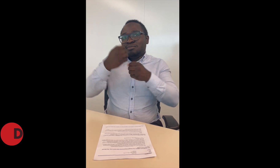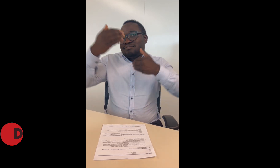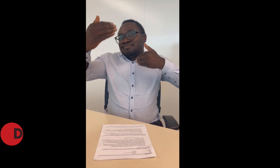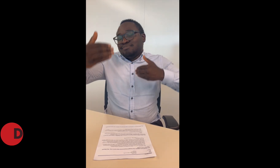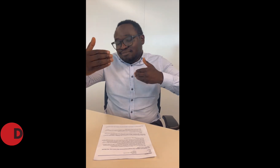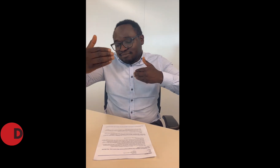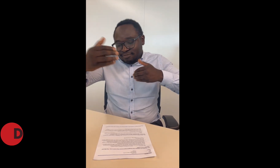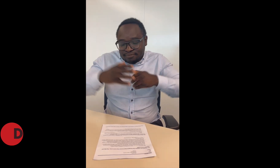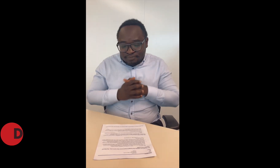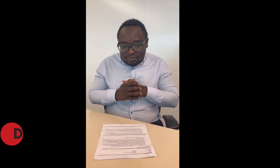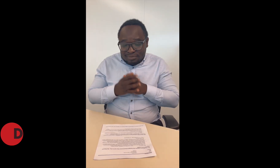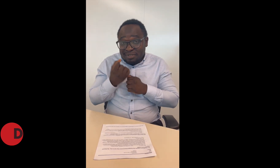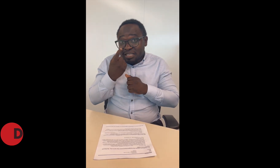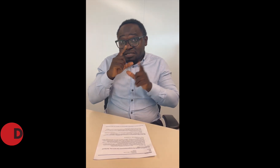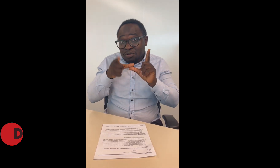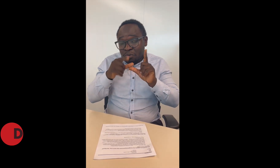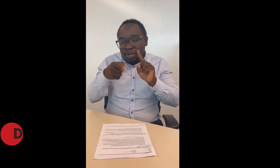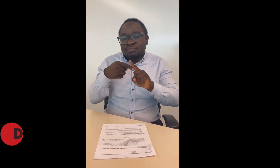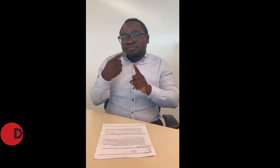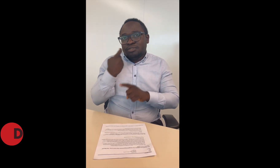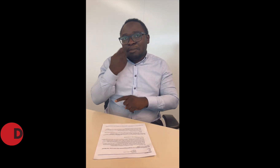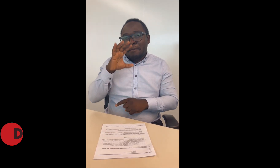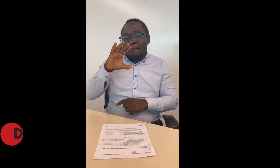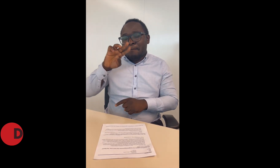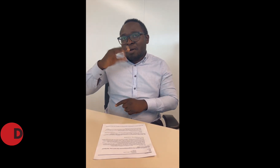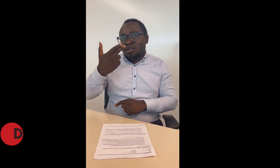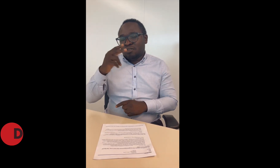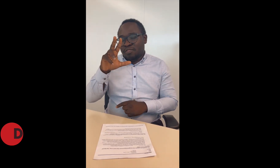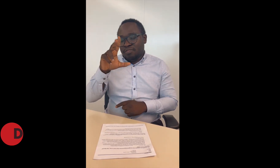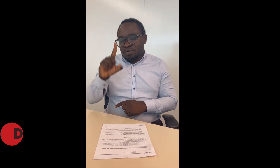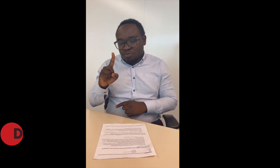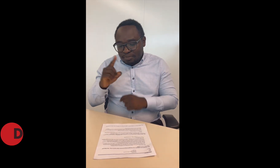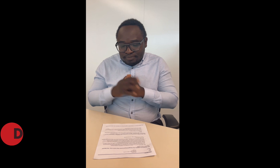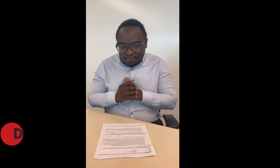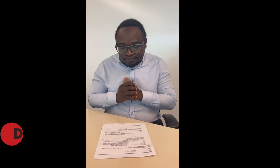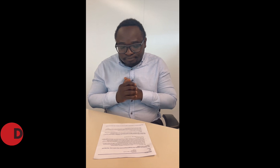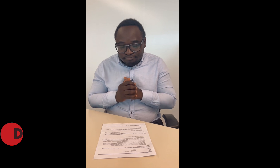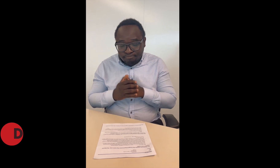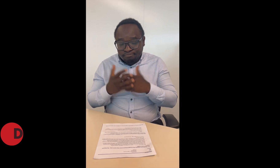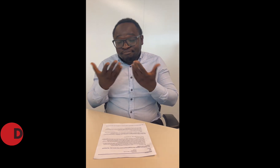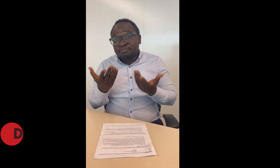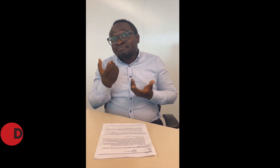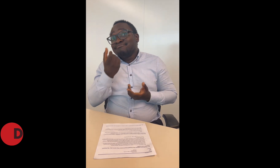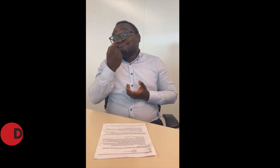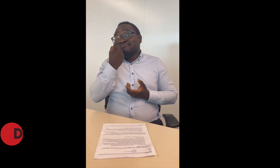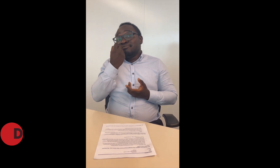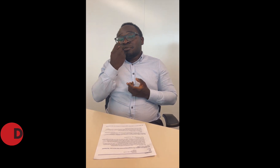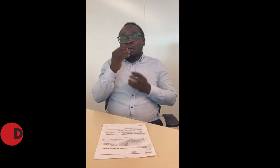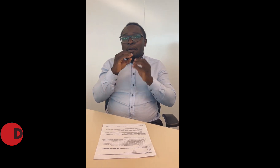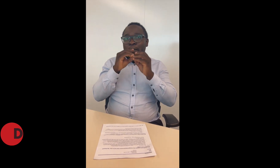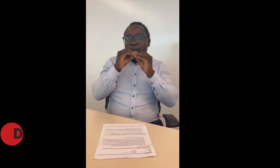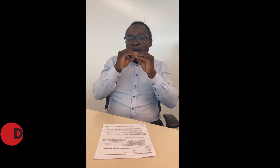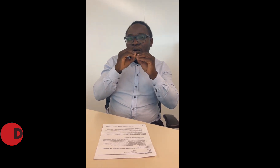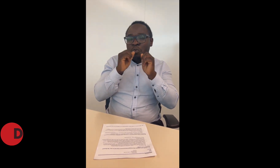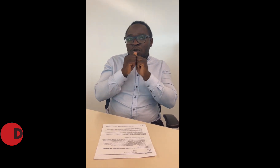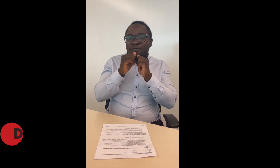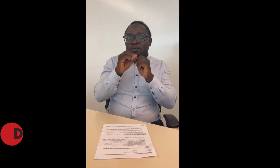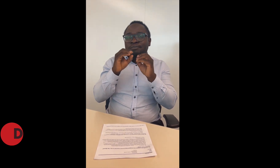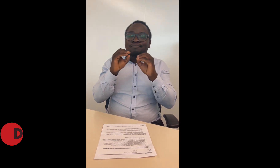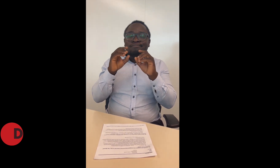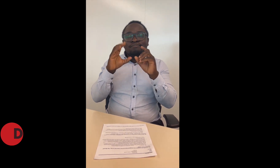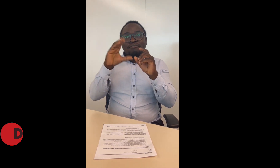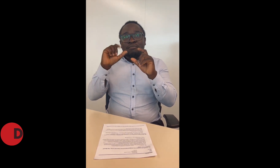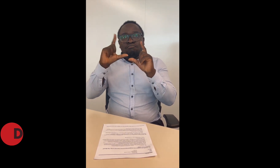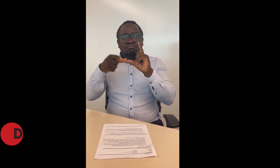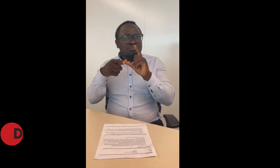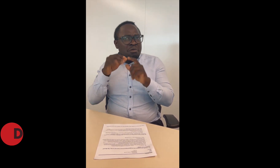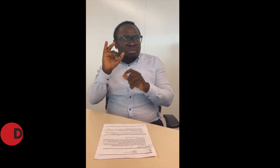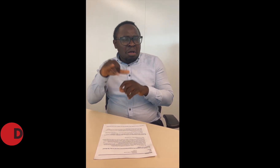for one year, and expired on March 31. Negotiating the collective agreement